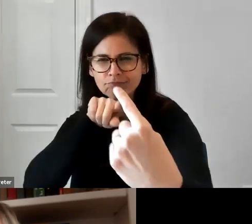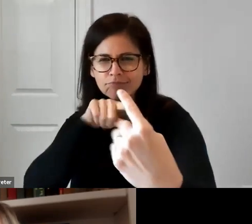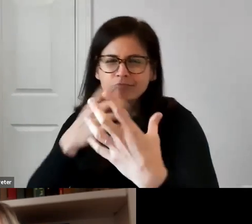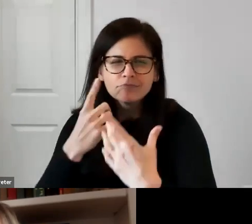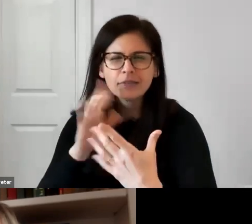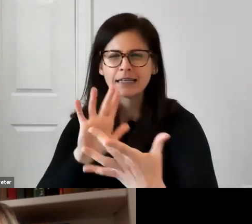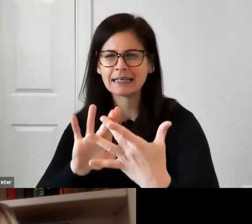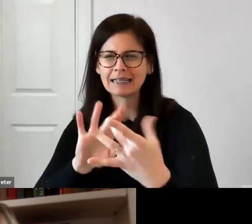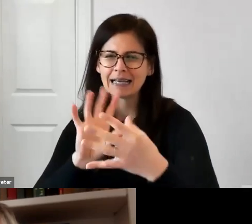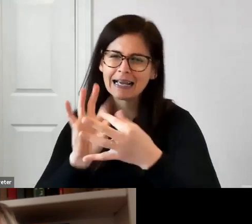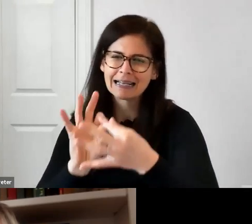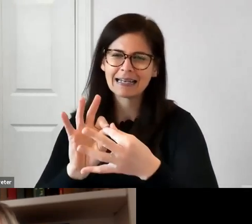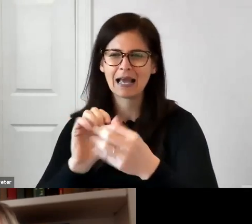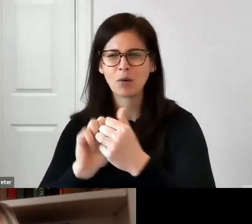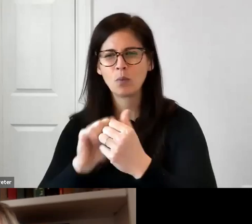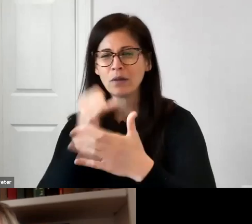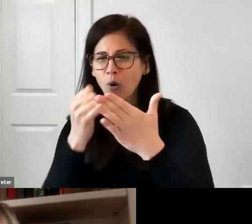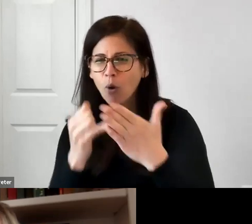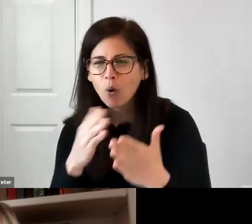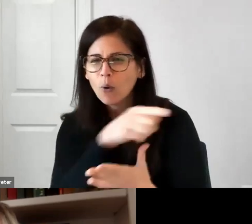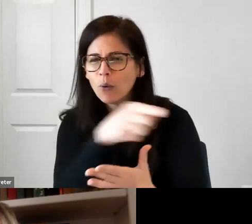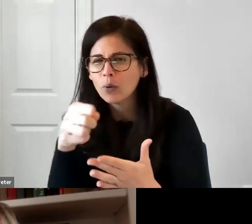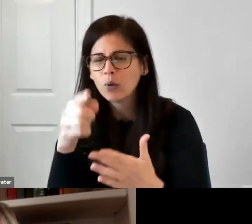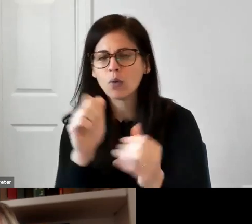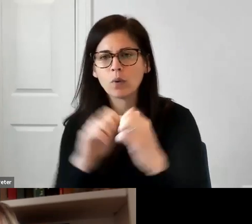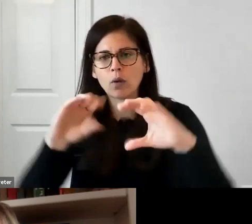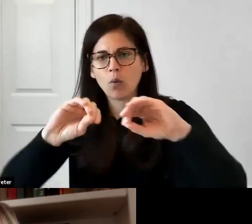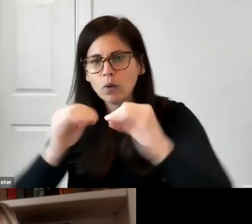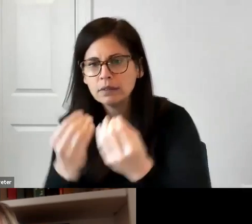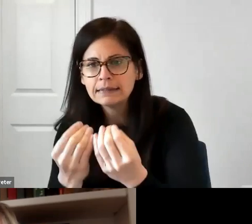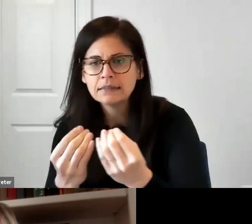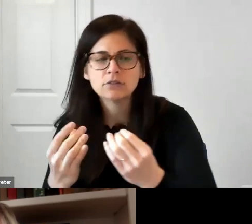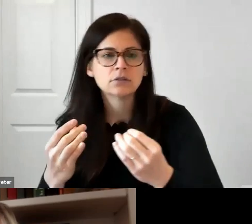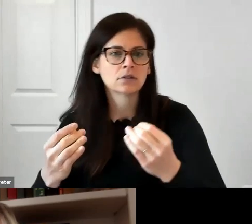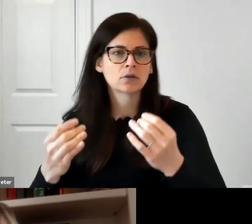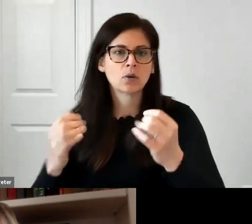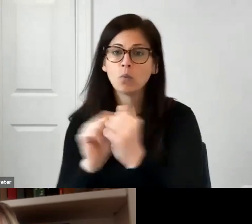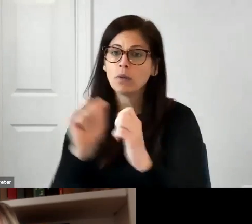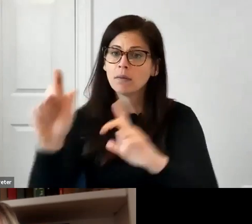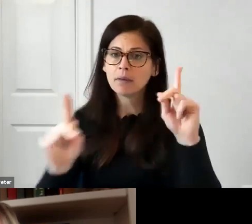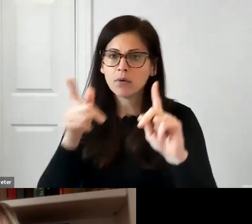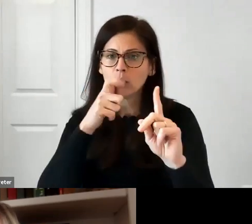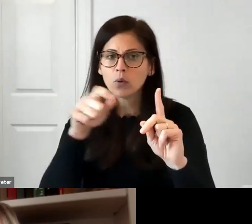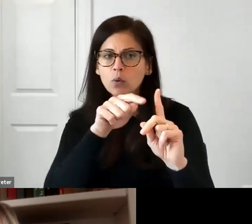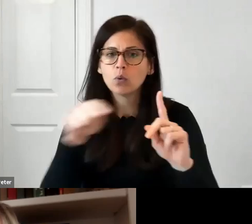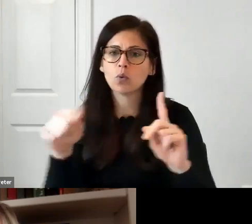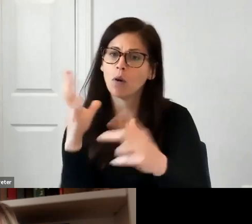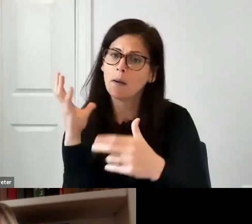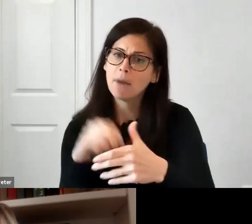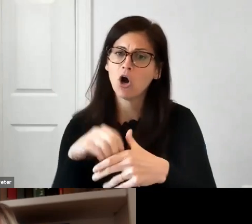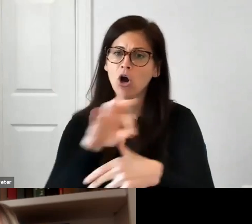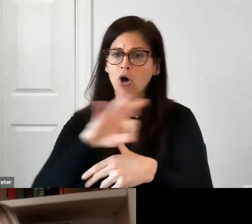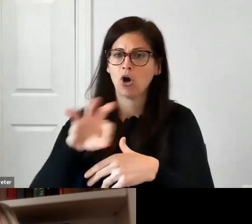with the artists, and the organizations, and the people that are part of this movement.